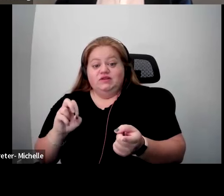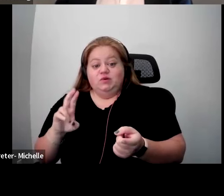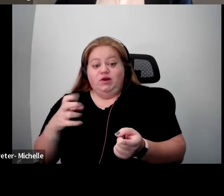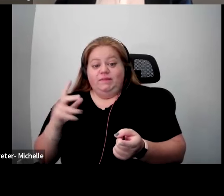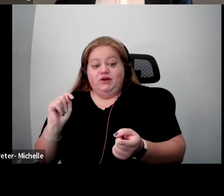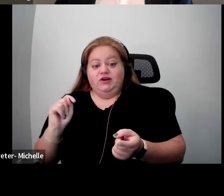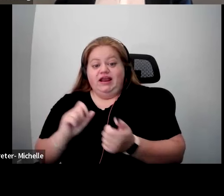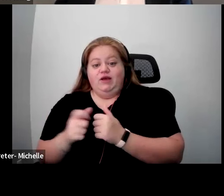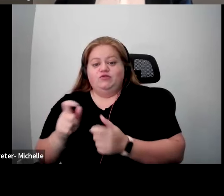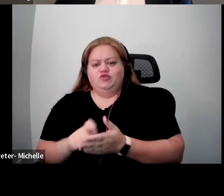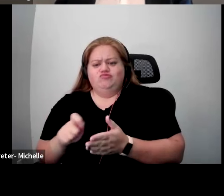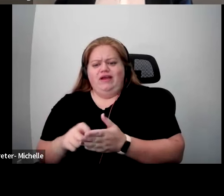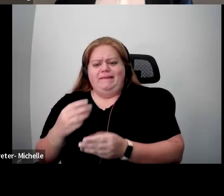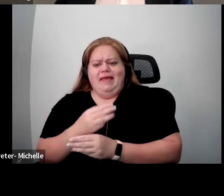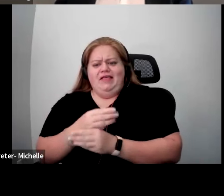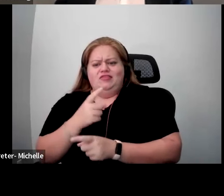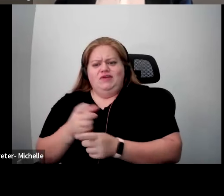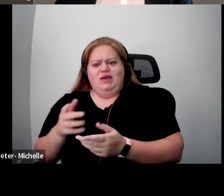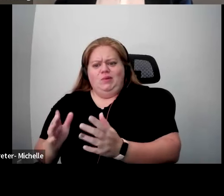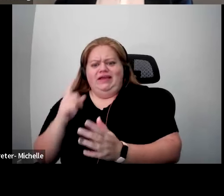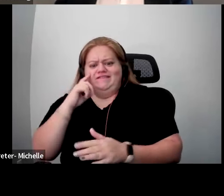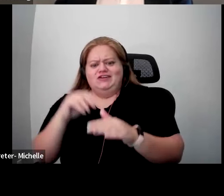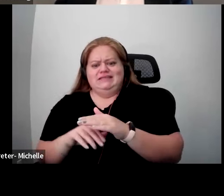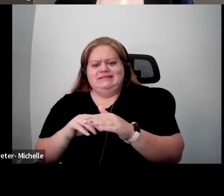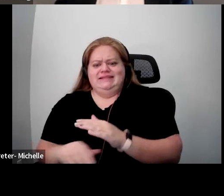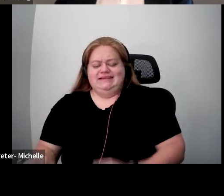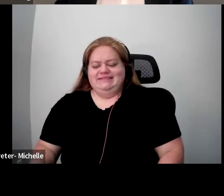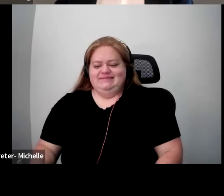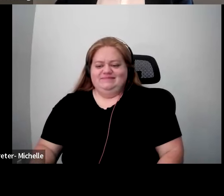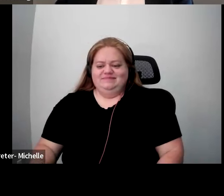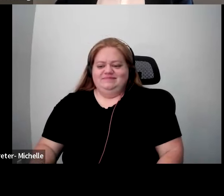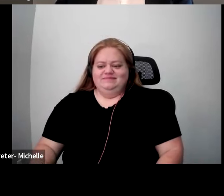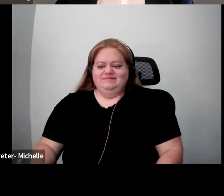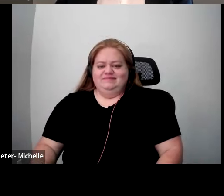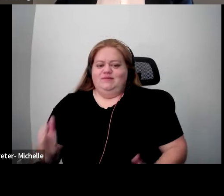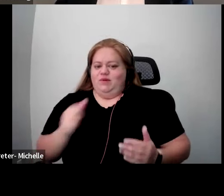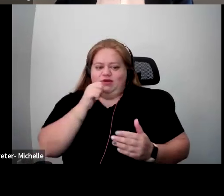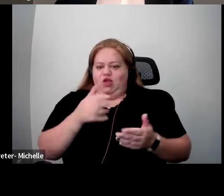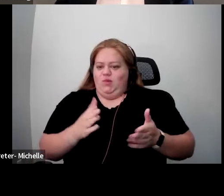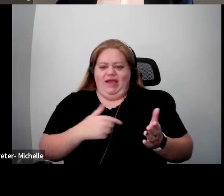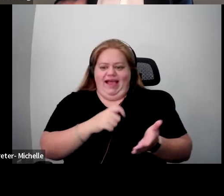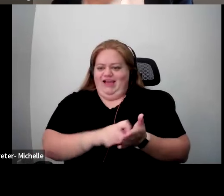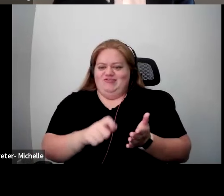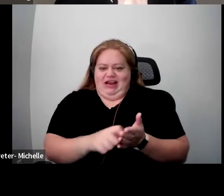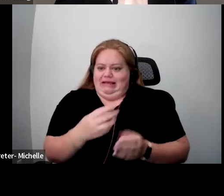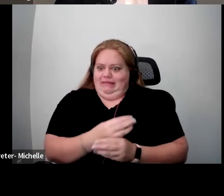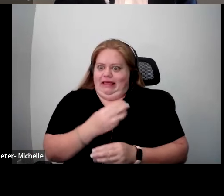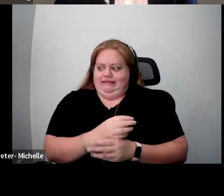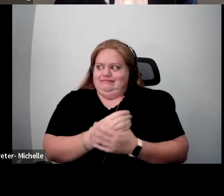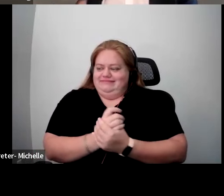How do you write math the right way for accessibility? Probably not the way I'm writing mask because it's bad.